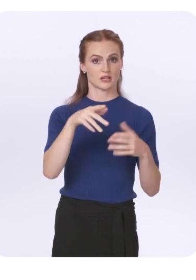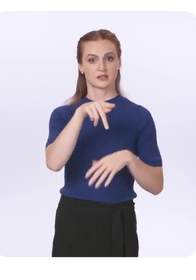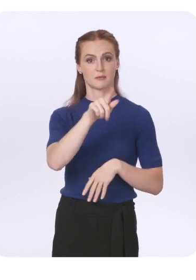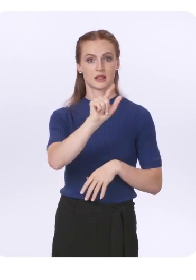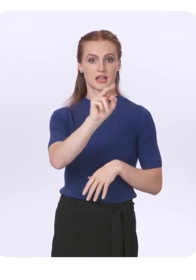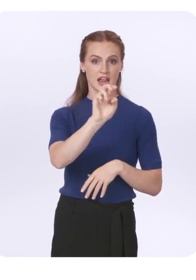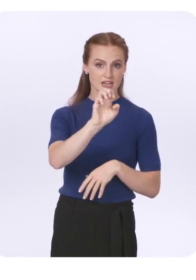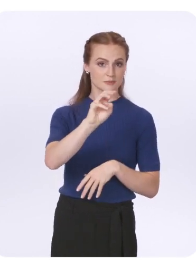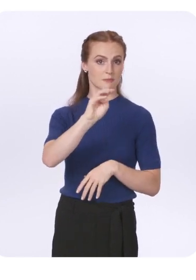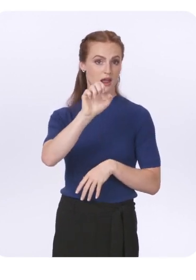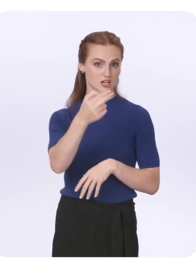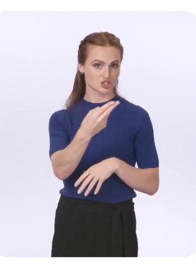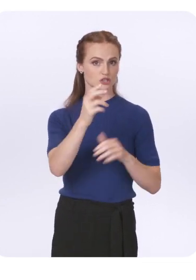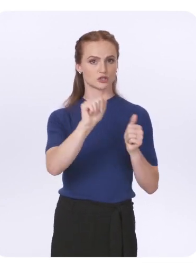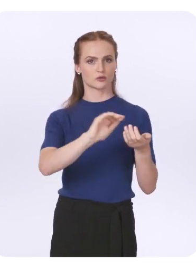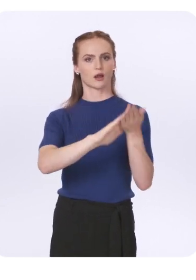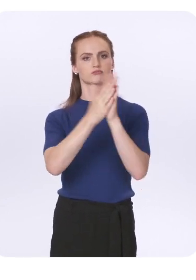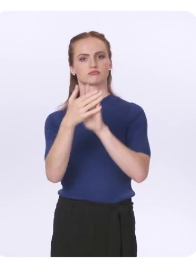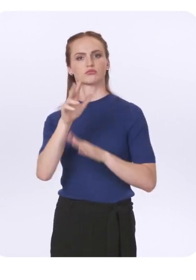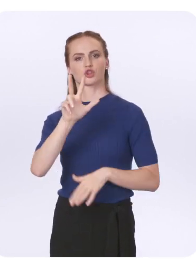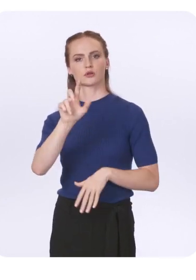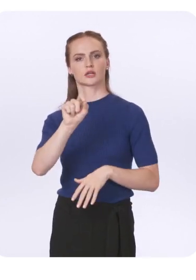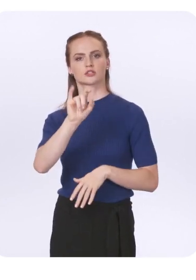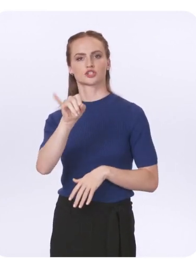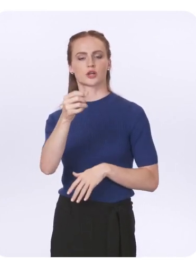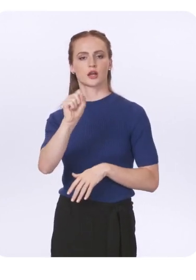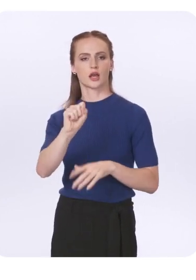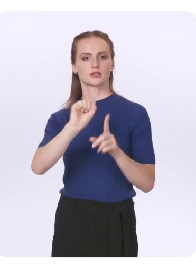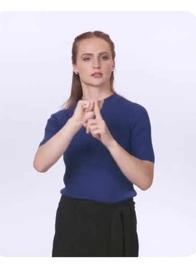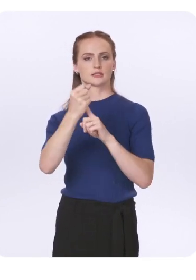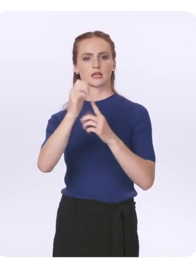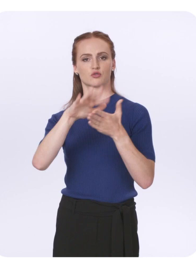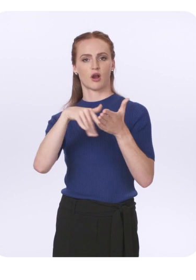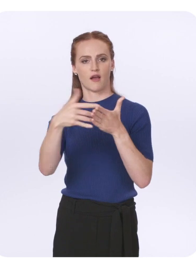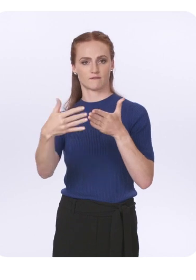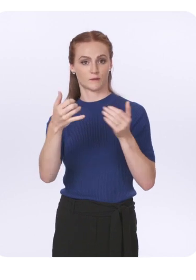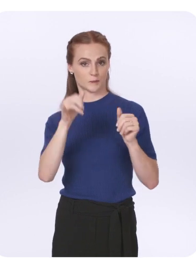Let’s look at this demo app to grasp the capability of RATK.